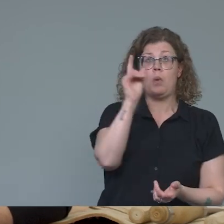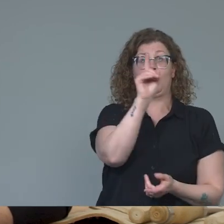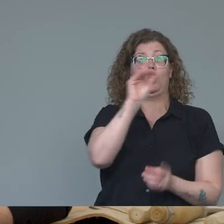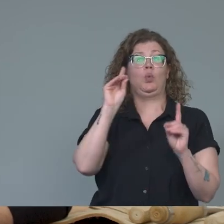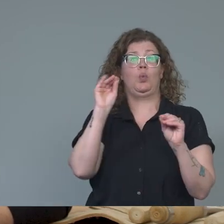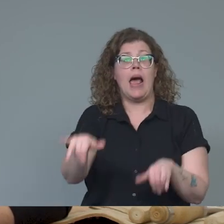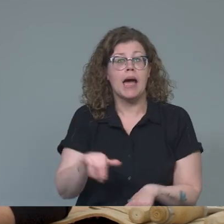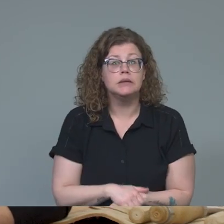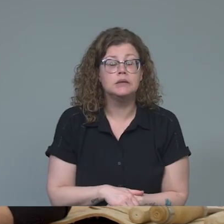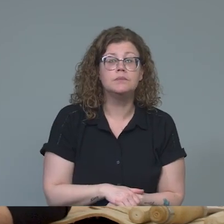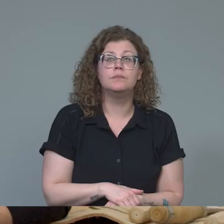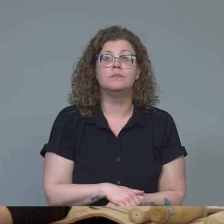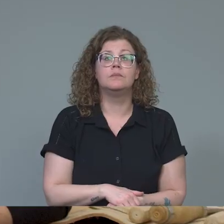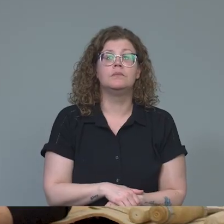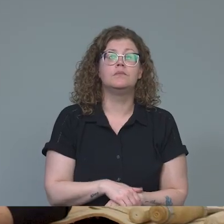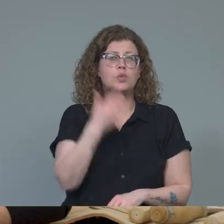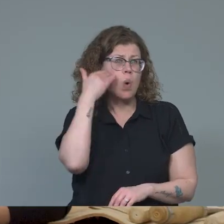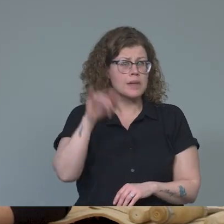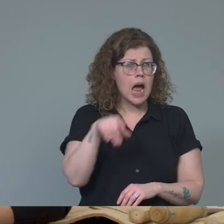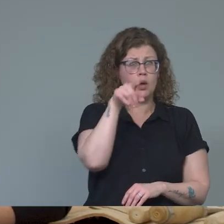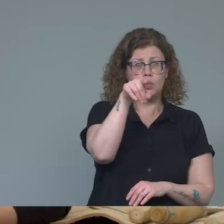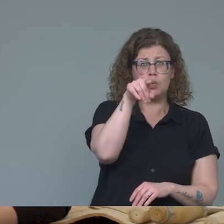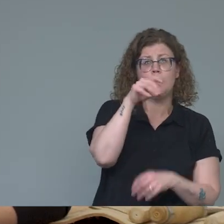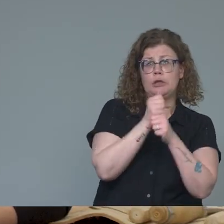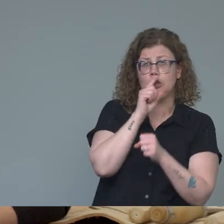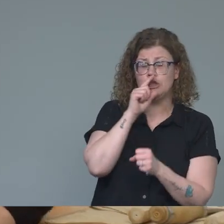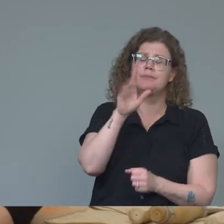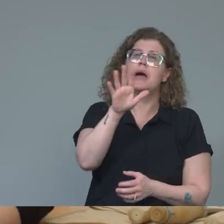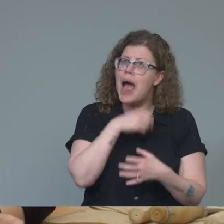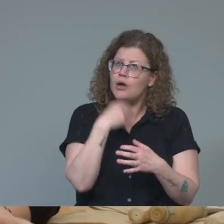one of the only possibilities where everybody can engage with art and you don't even know that